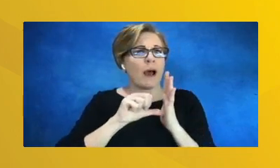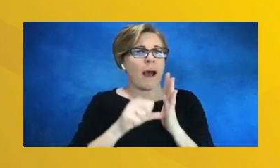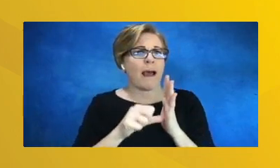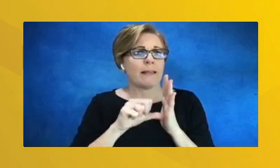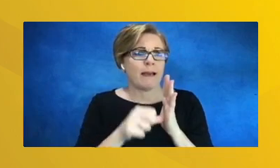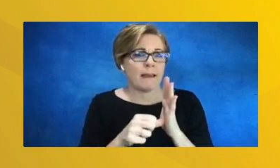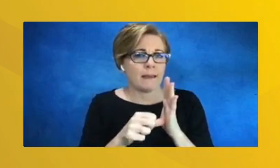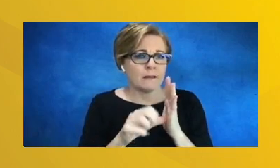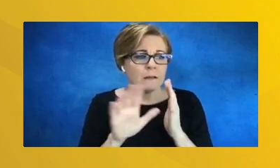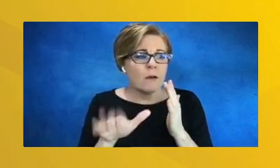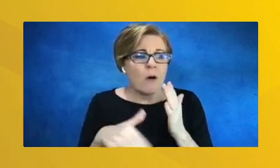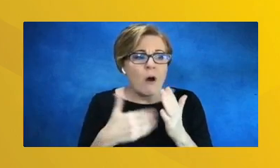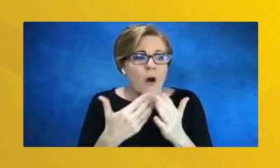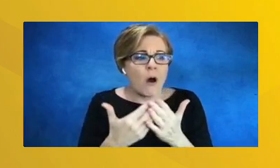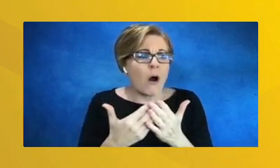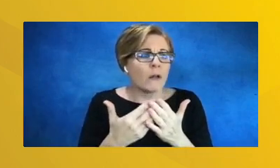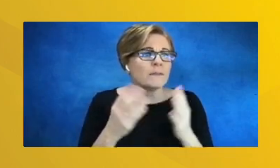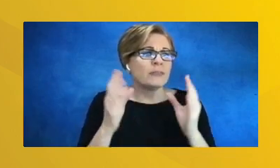who created videos for this treasure hunt.